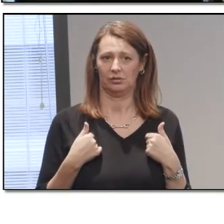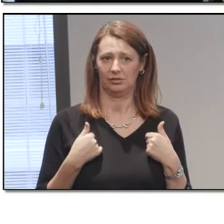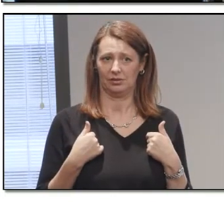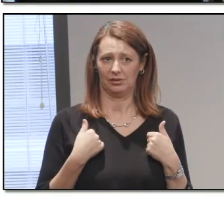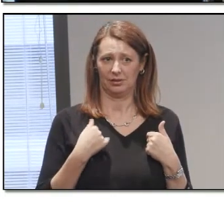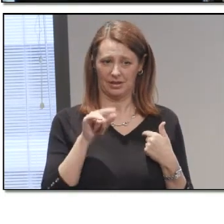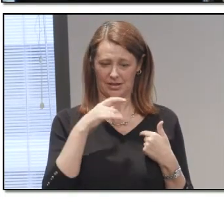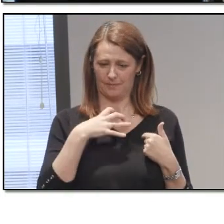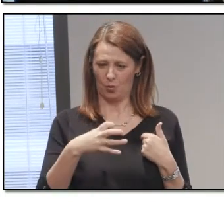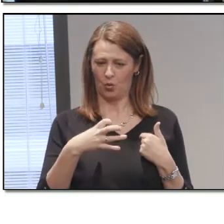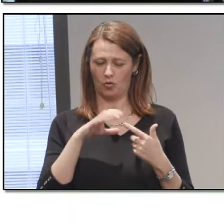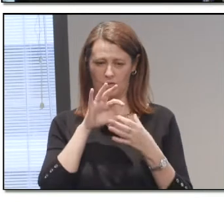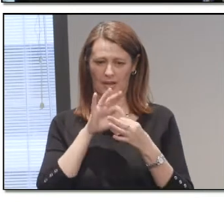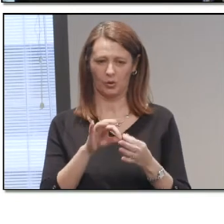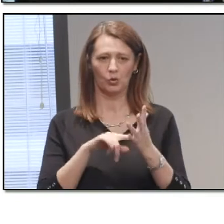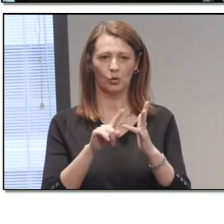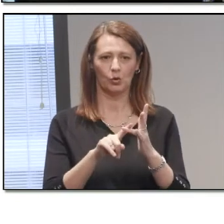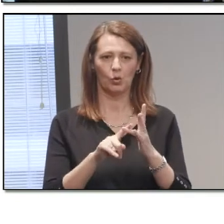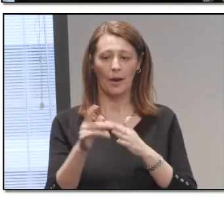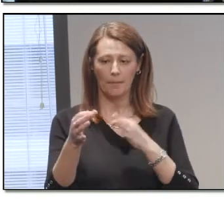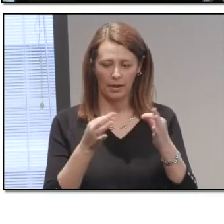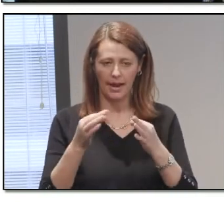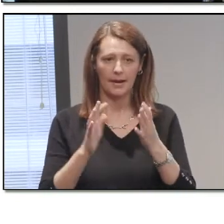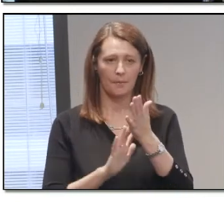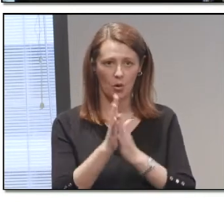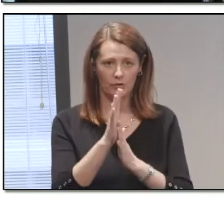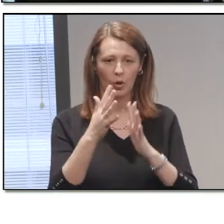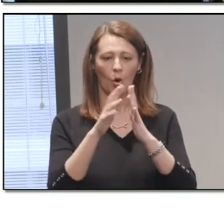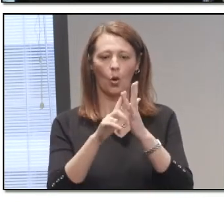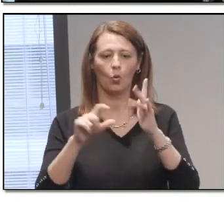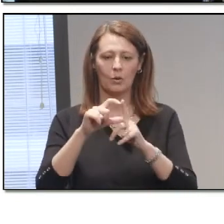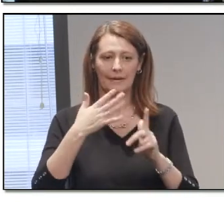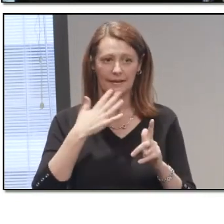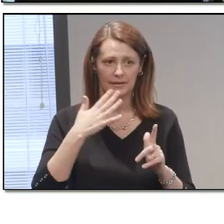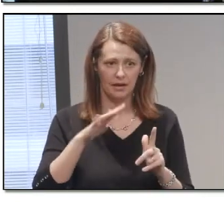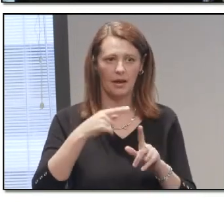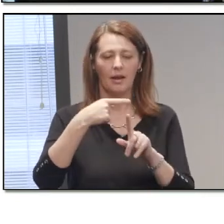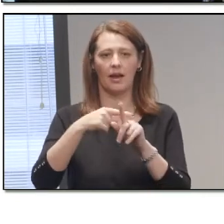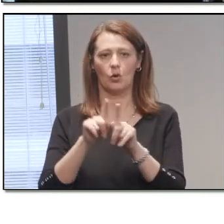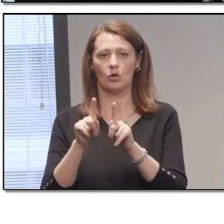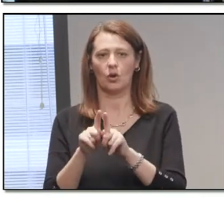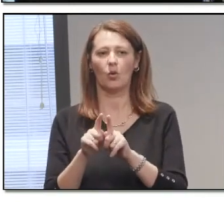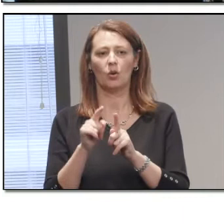to do with planned burns wood heaters and our ongoing vehicle fleet etc. At EPA